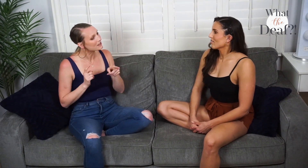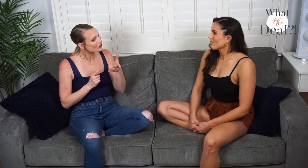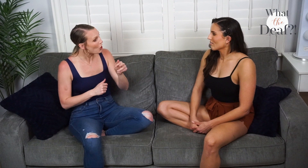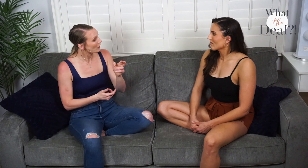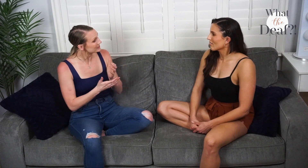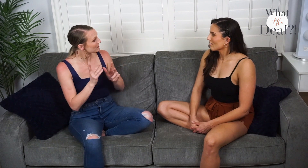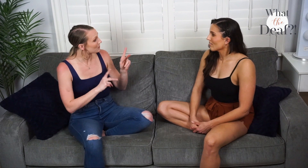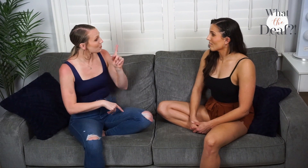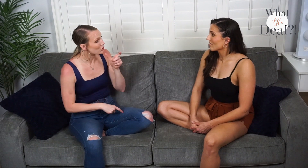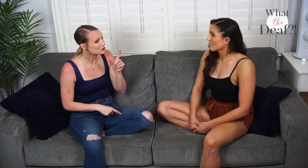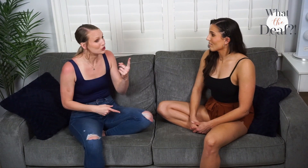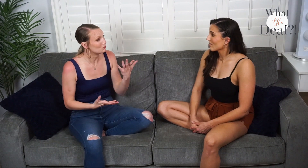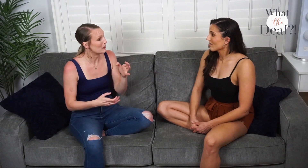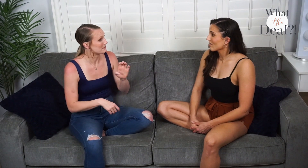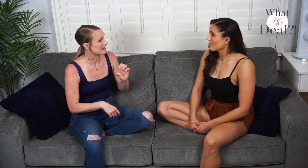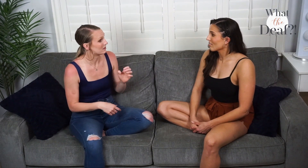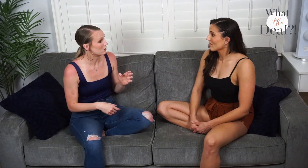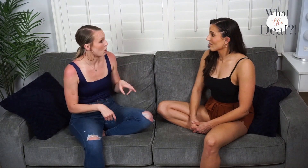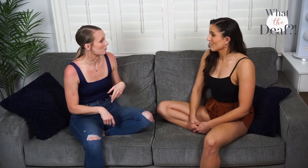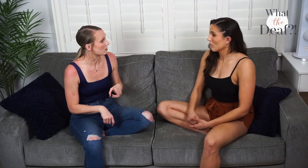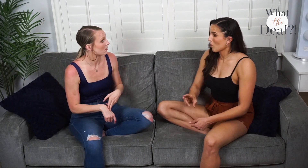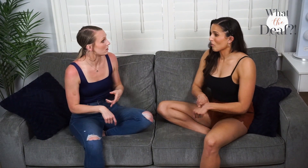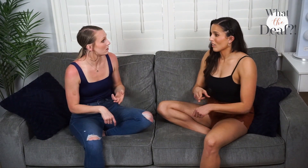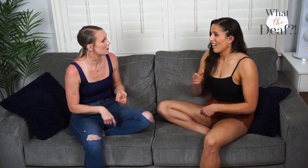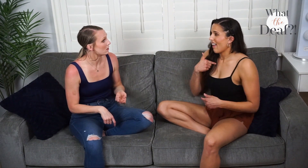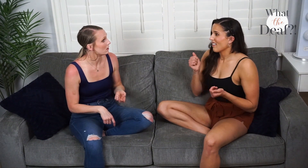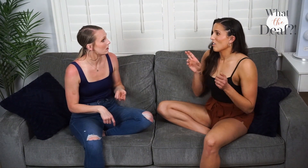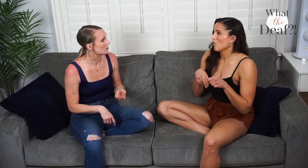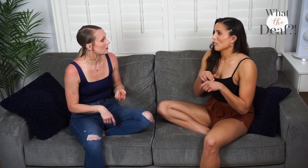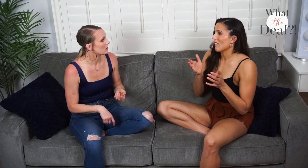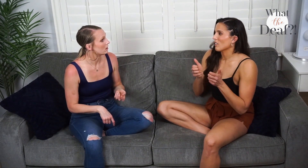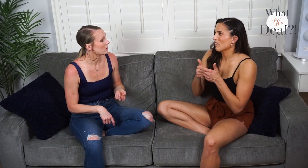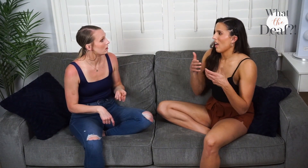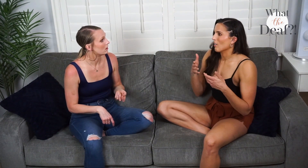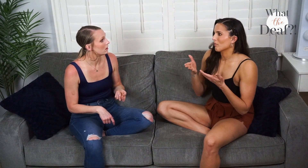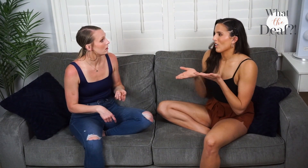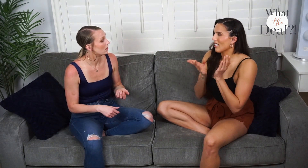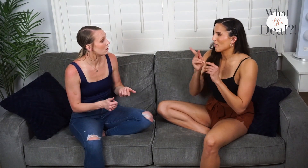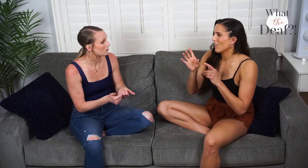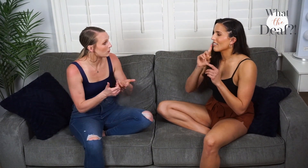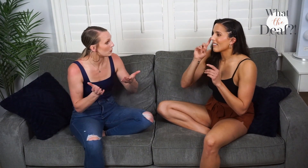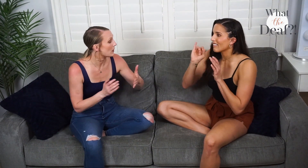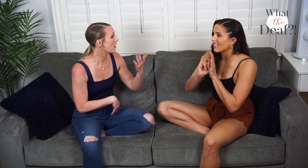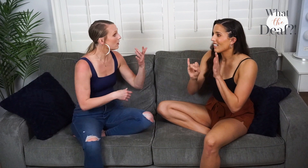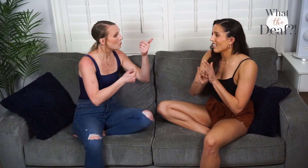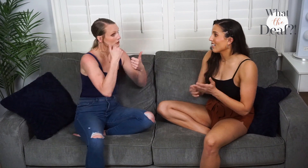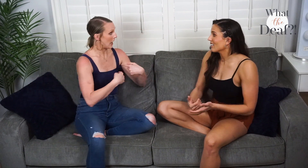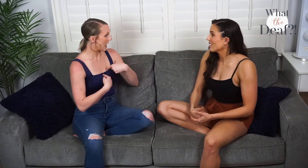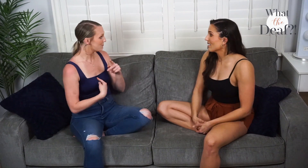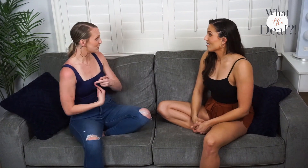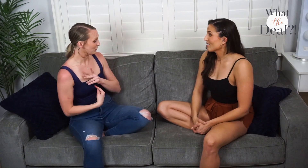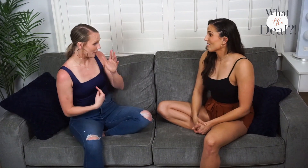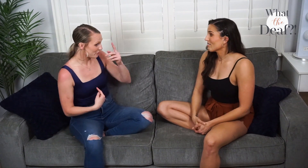but there are some people who just want to be normal. And have a normal conversation without bringing up their deaf identity. Yeah, without it being brought up.